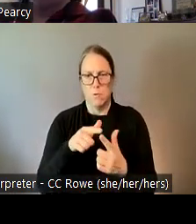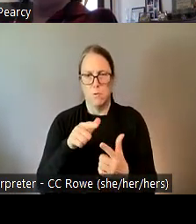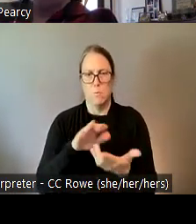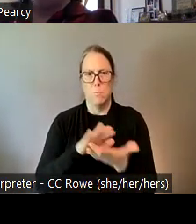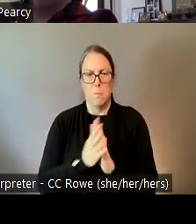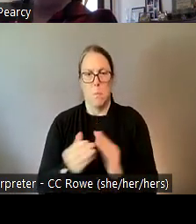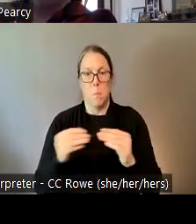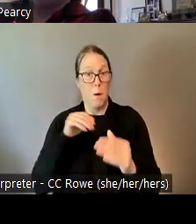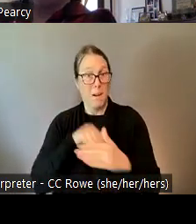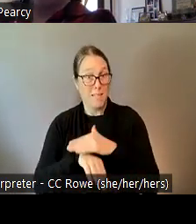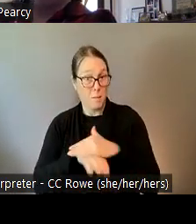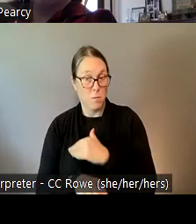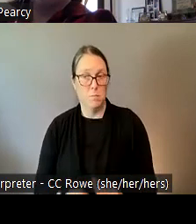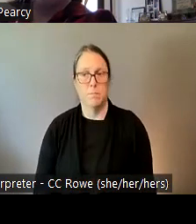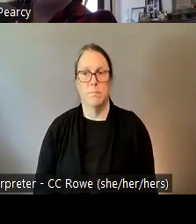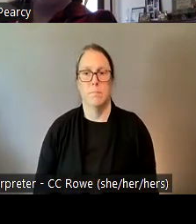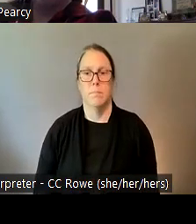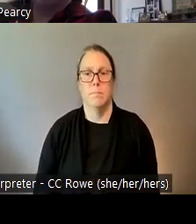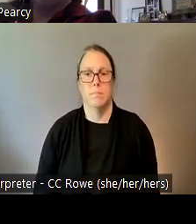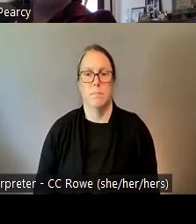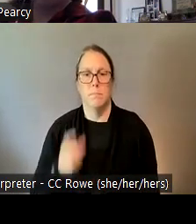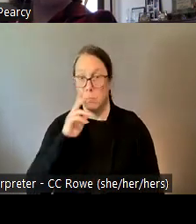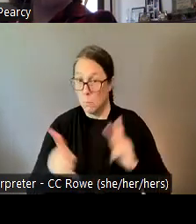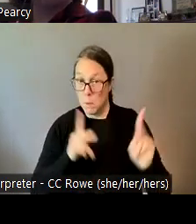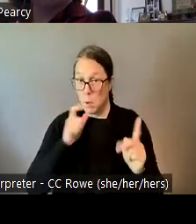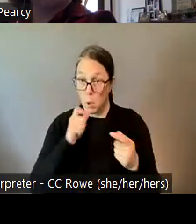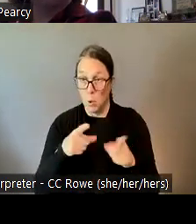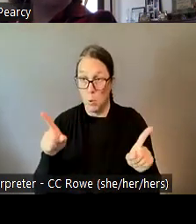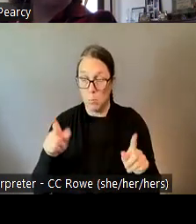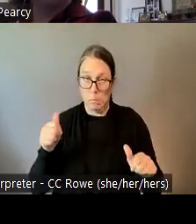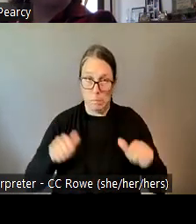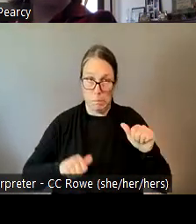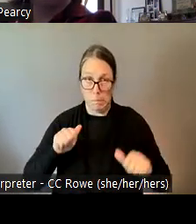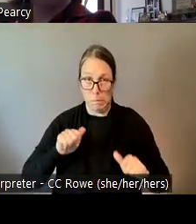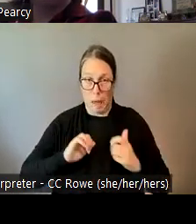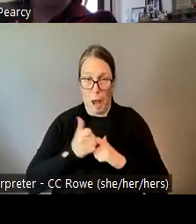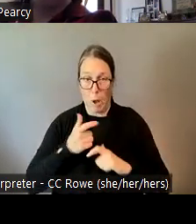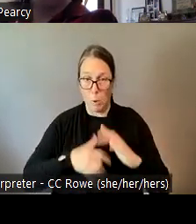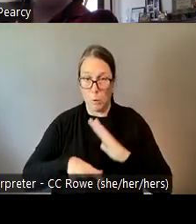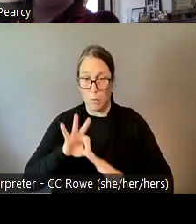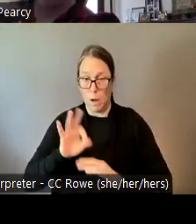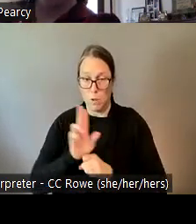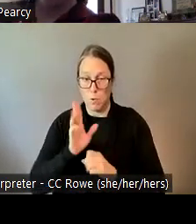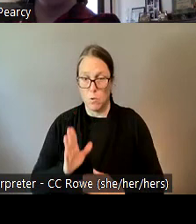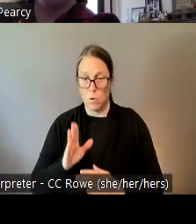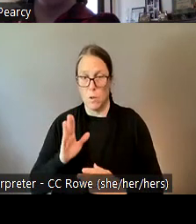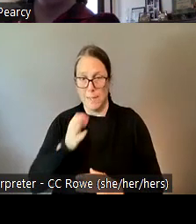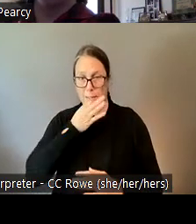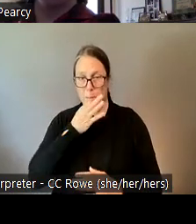And for people who may not be sure how to find user experts, you could try consulting with your state